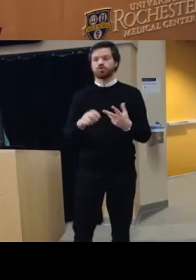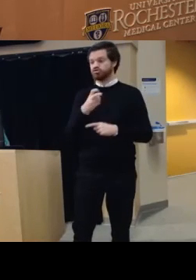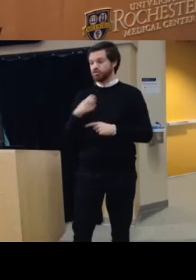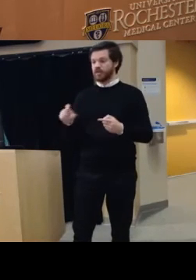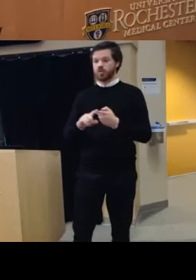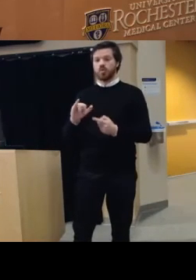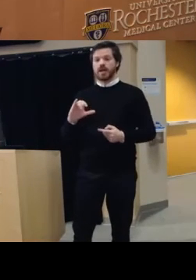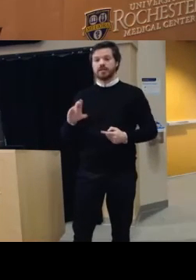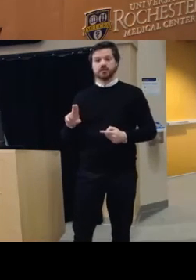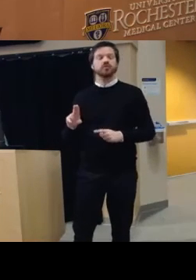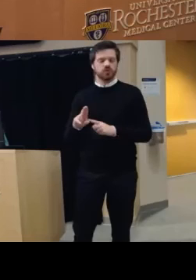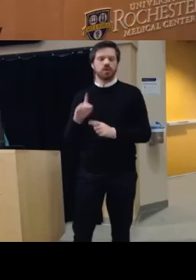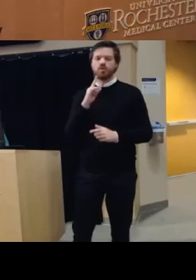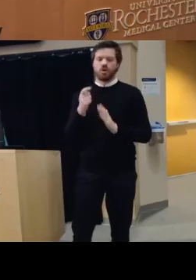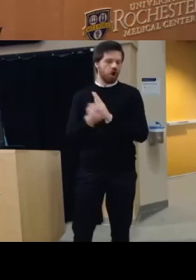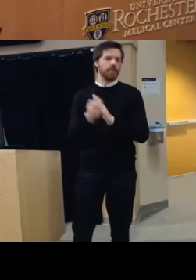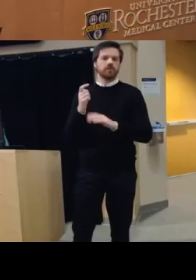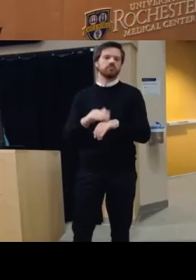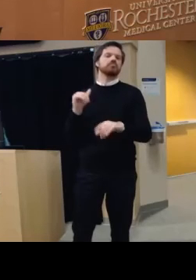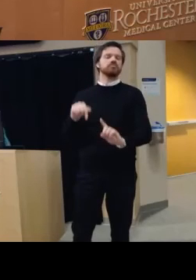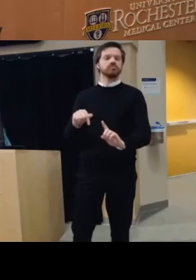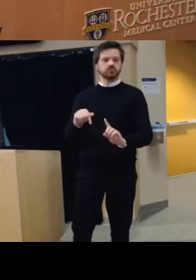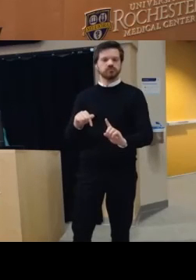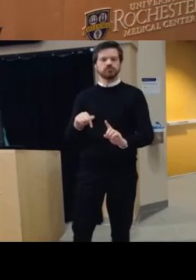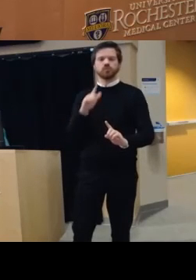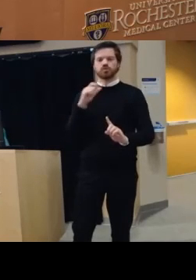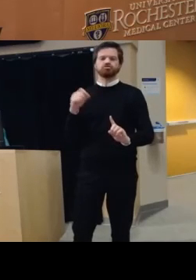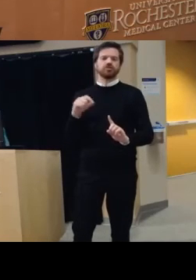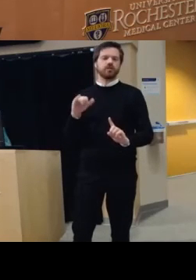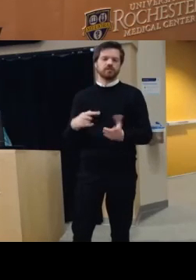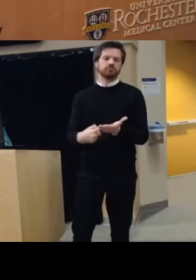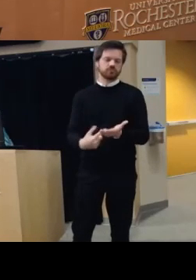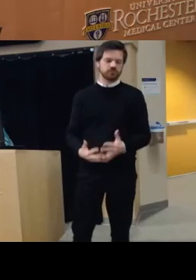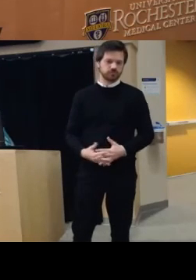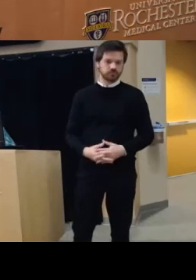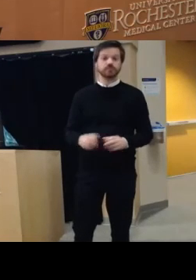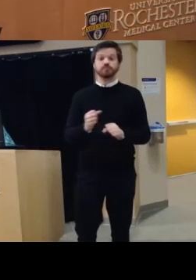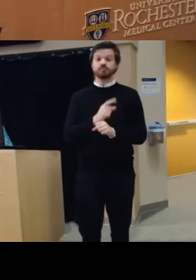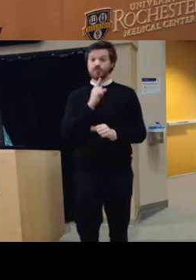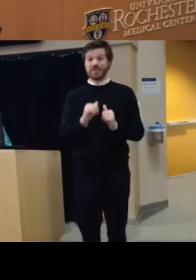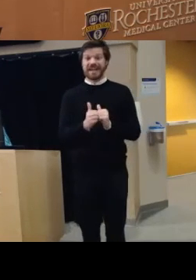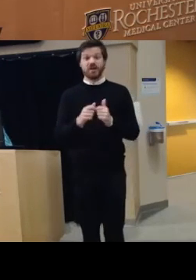ICU um just certain uh things would automatically trigger that in order to make it happen we have to